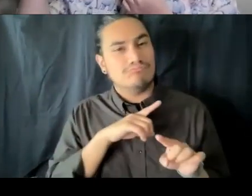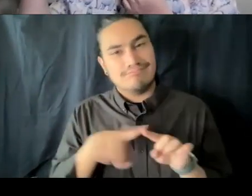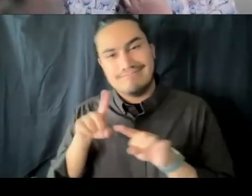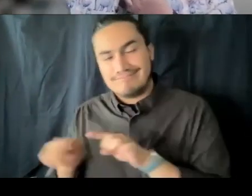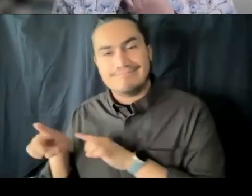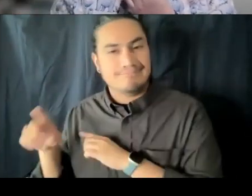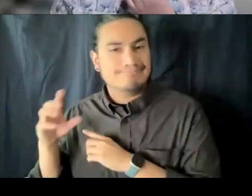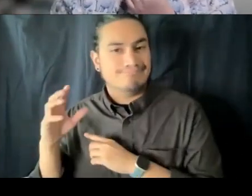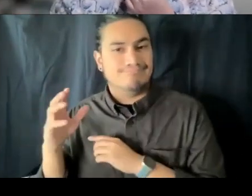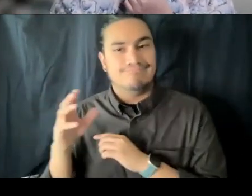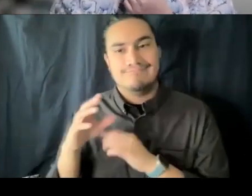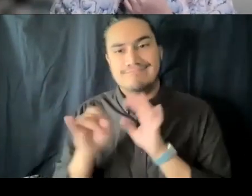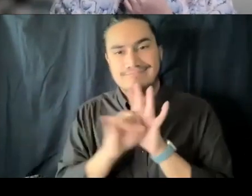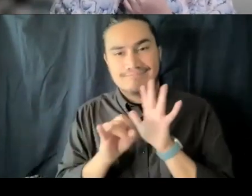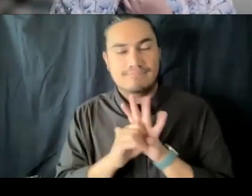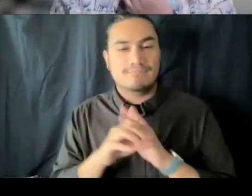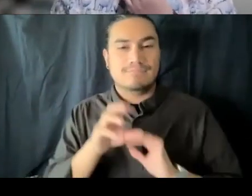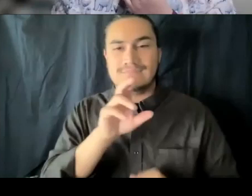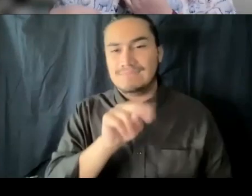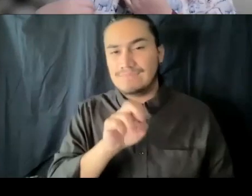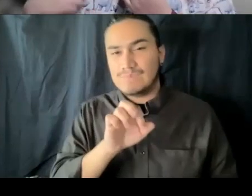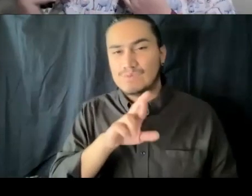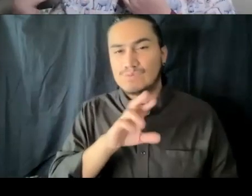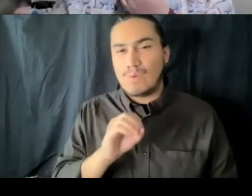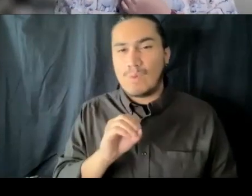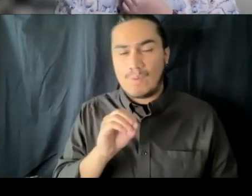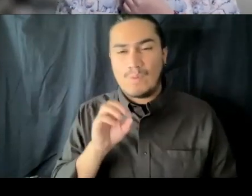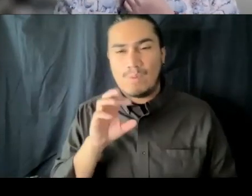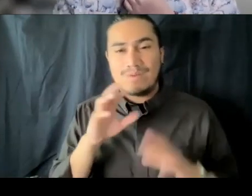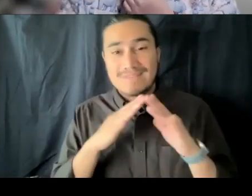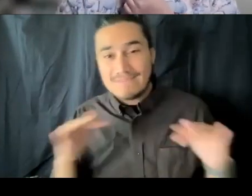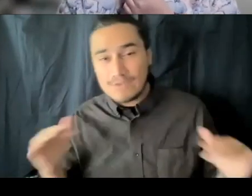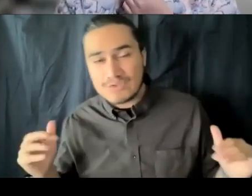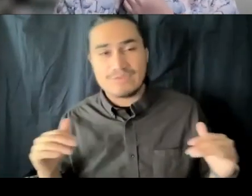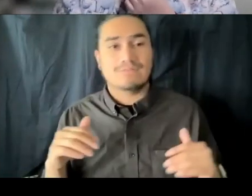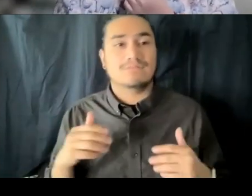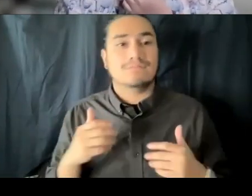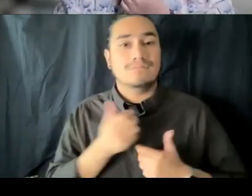to experiences of trauma, to exhaustion or stress.